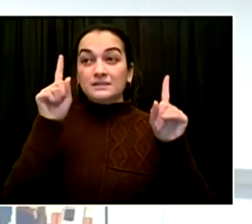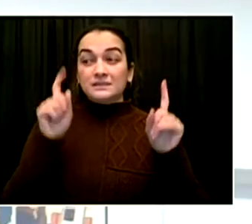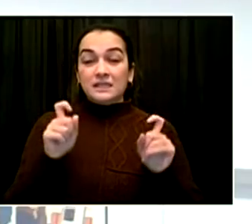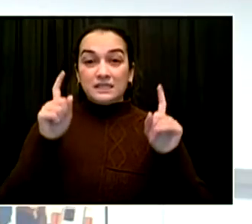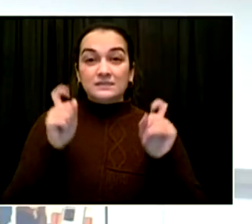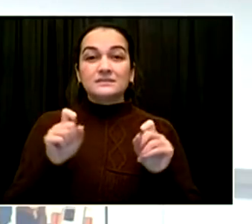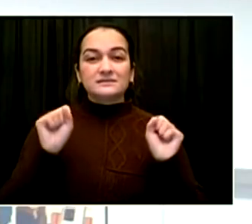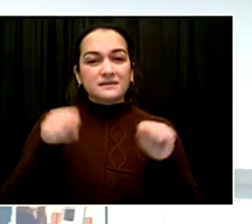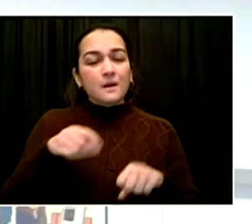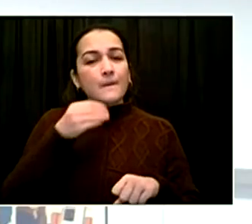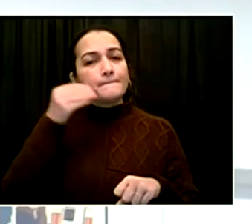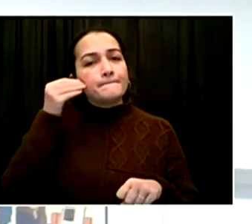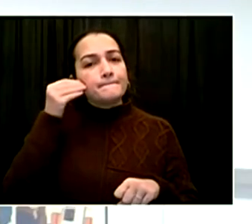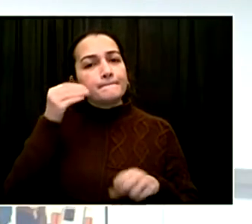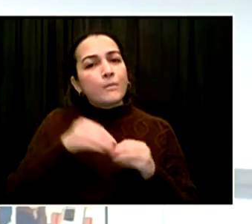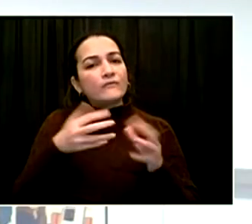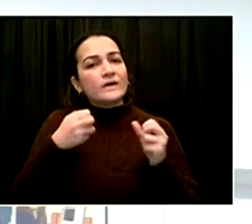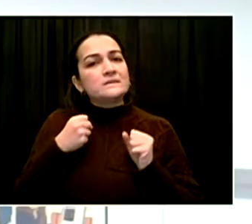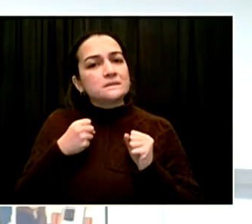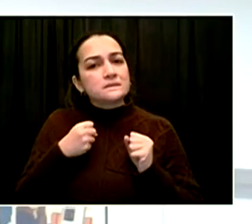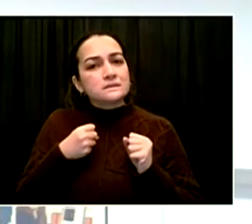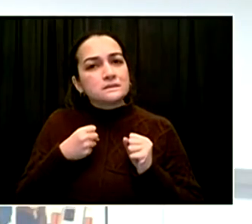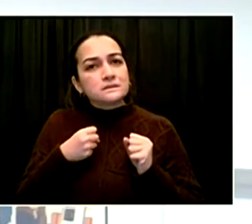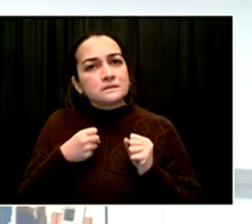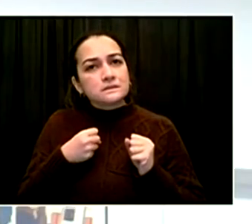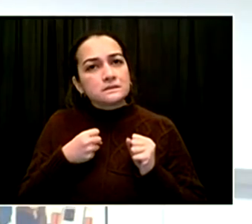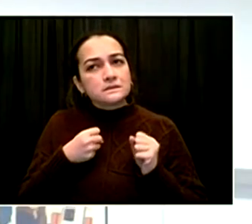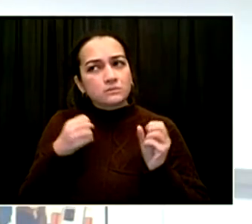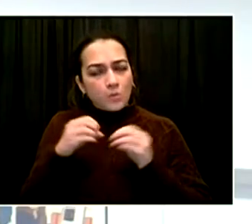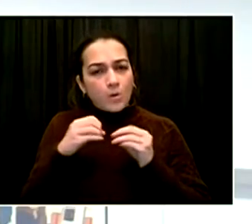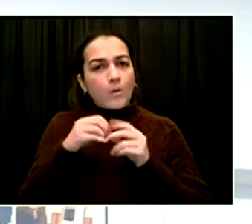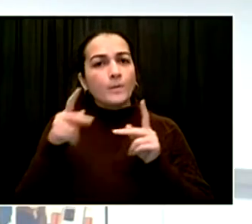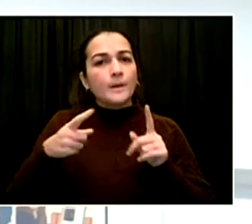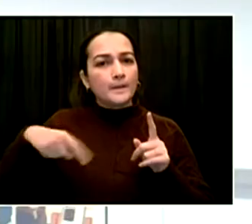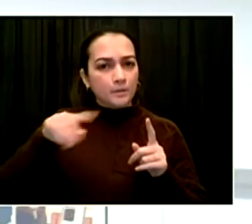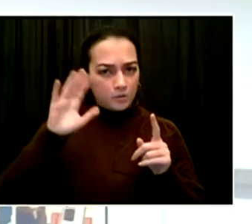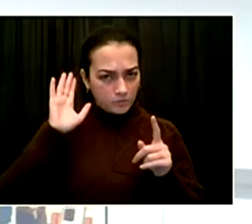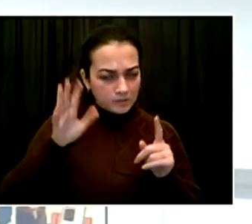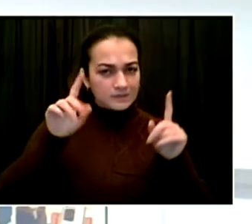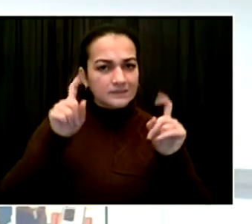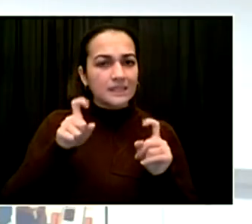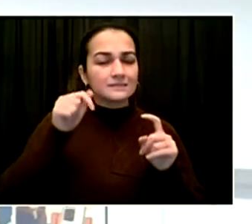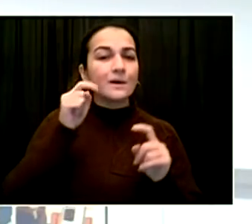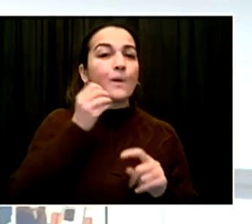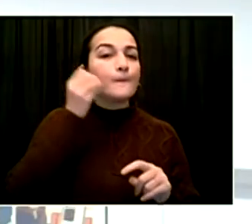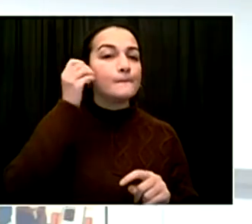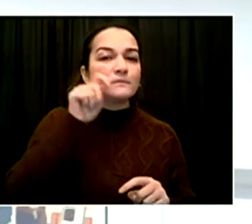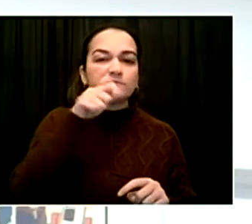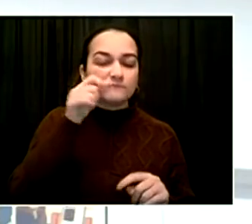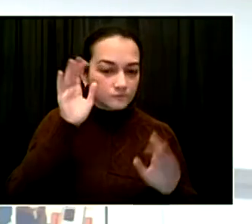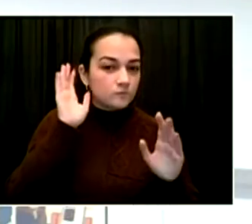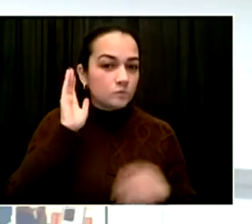FIRST IS THE EMPHASIS ON THE